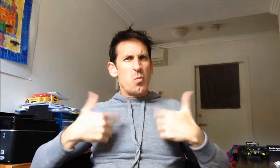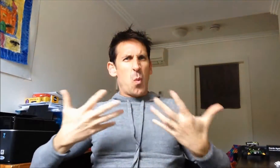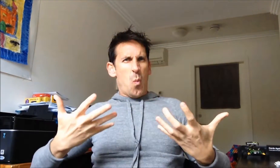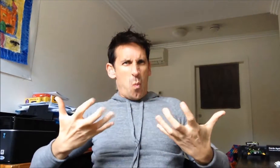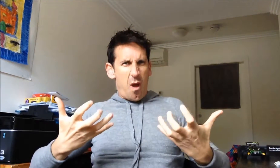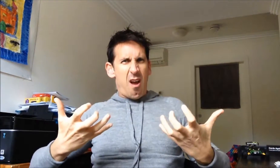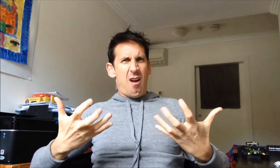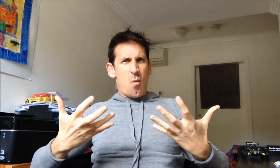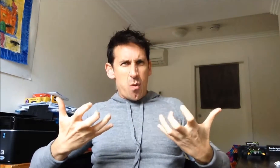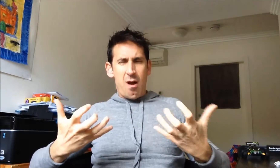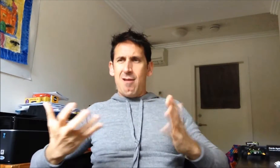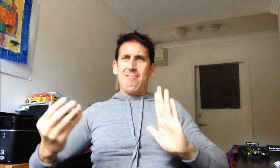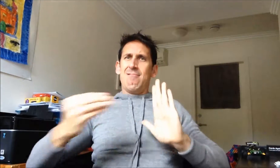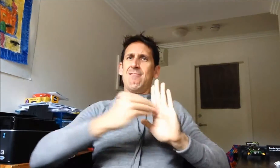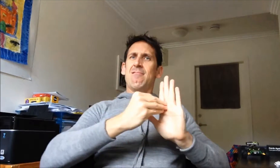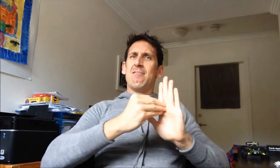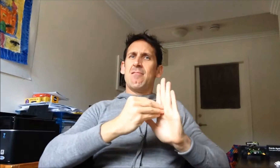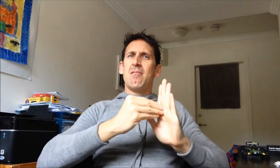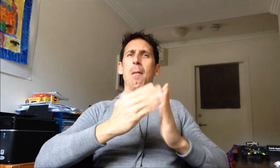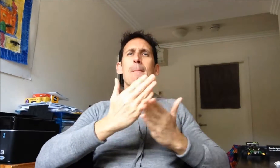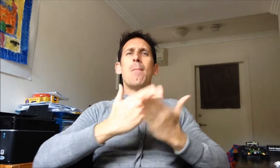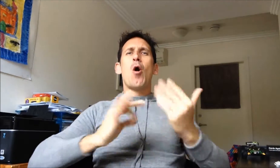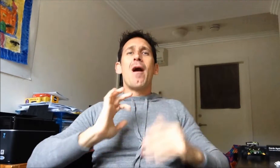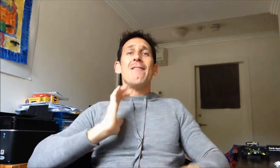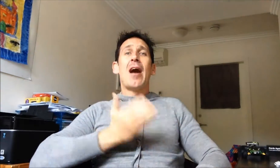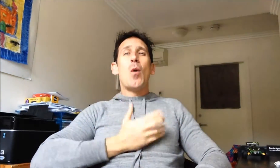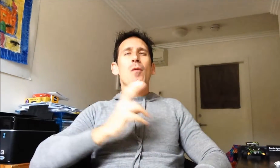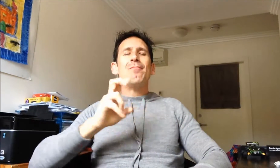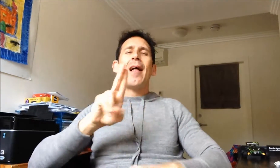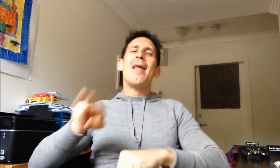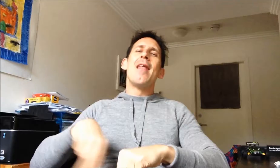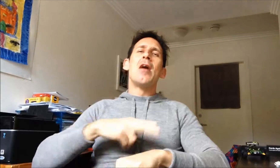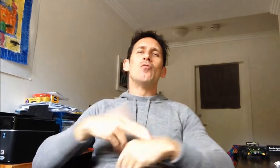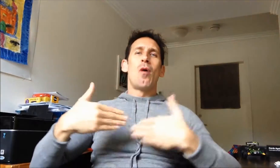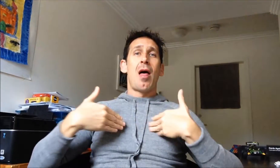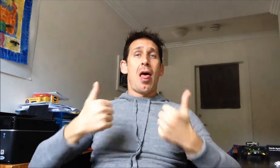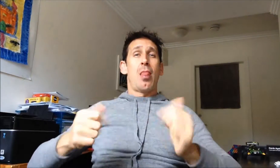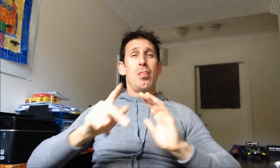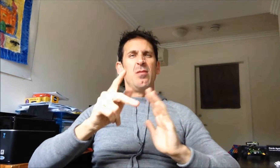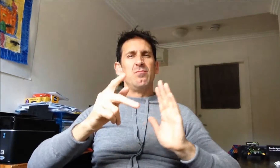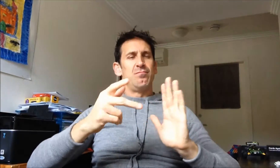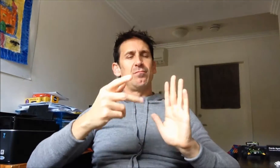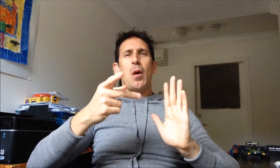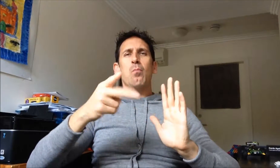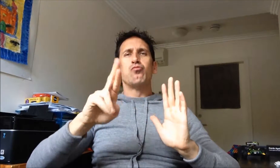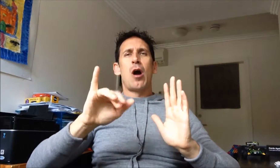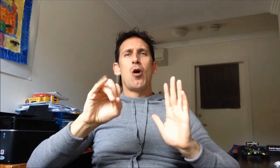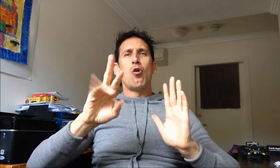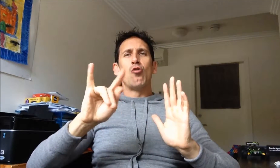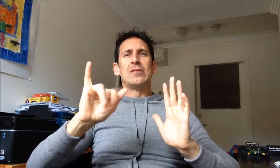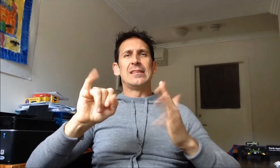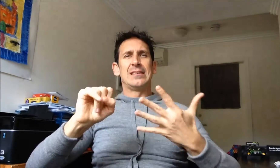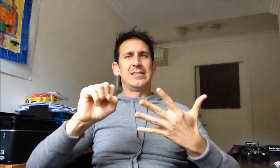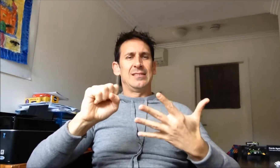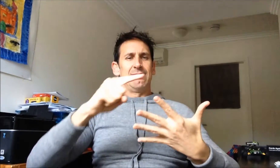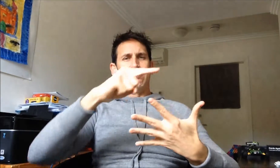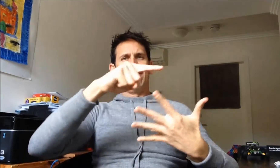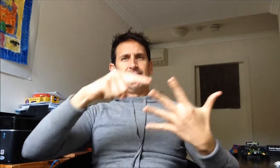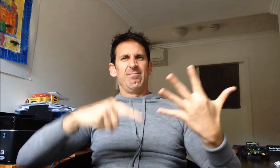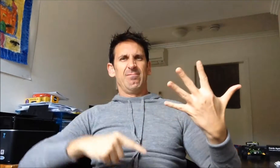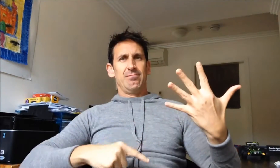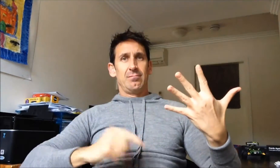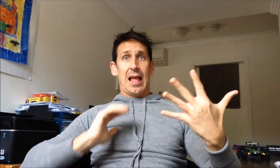We really want to add hearing as part of our National Health Priority Areas.